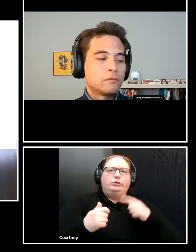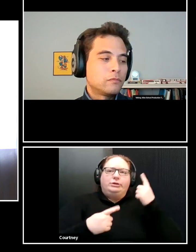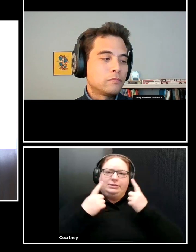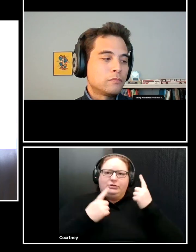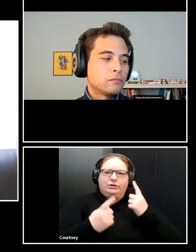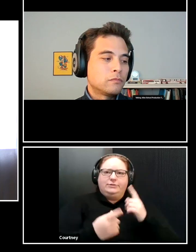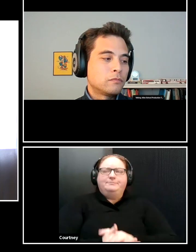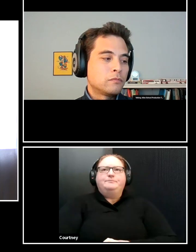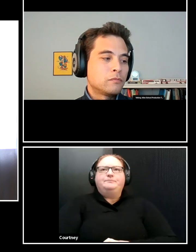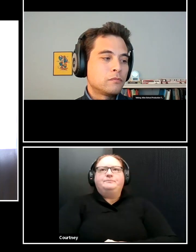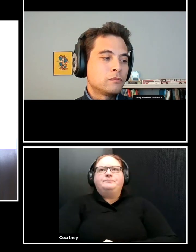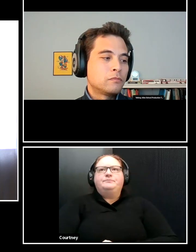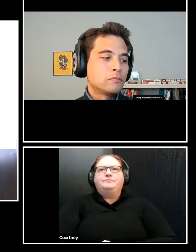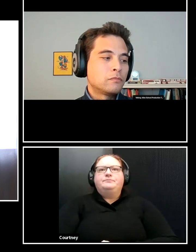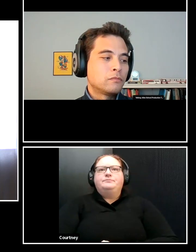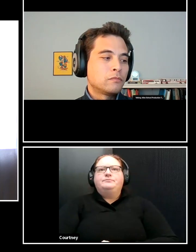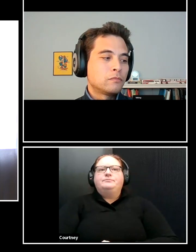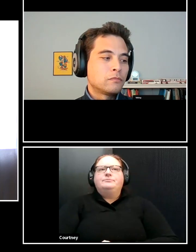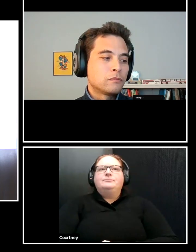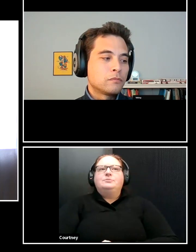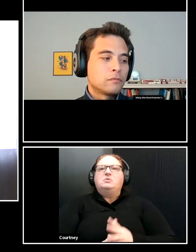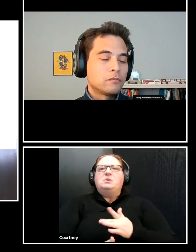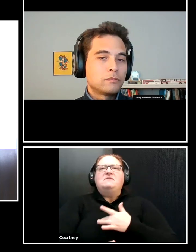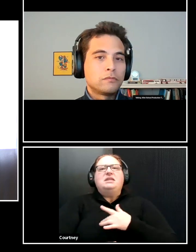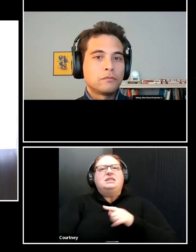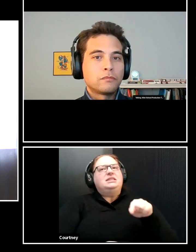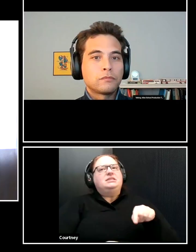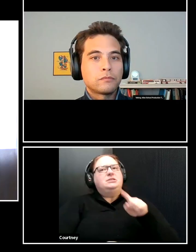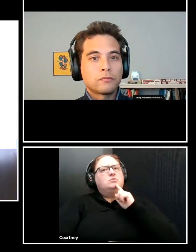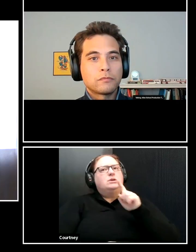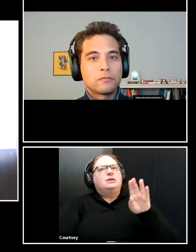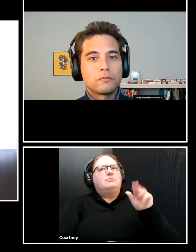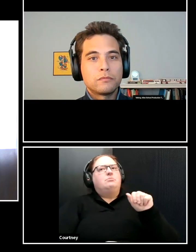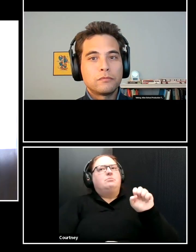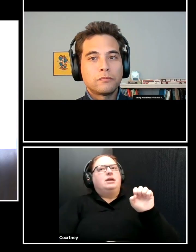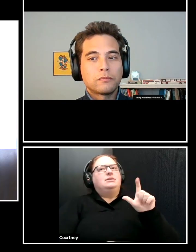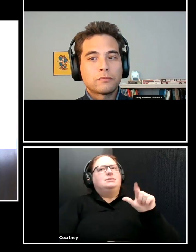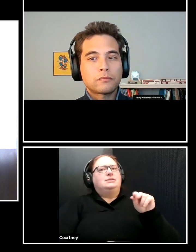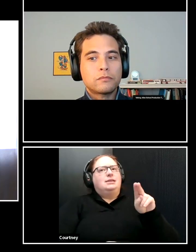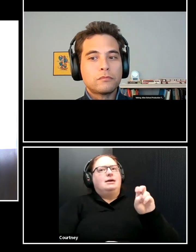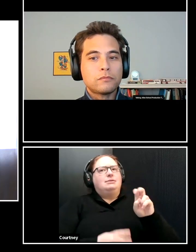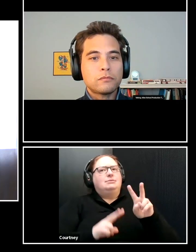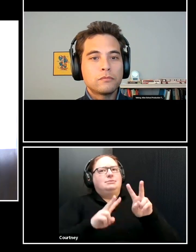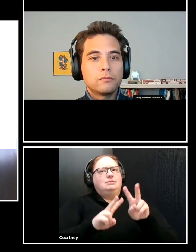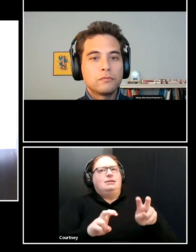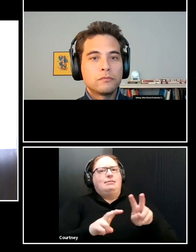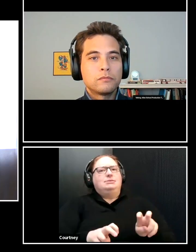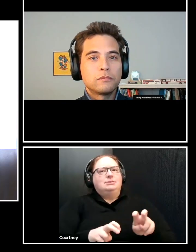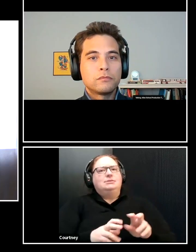considering this very much a baseline analysis where uh we're hoping to iterate and continue